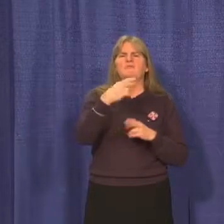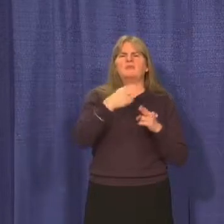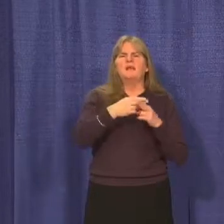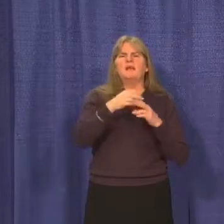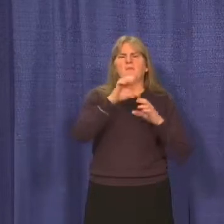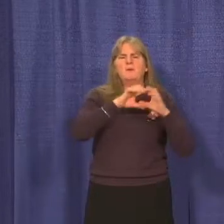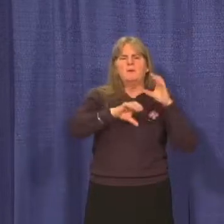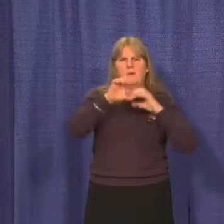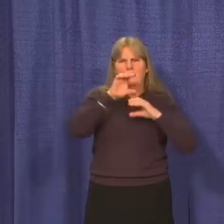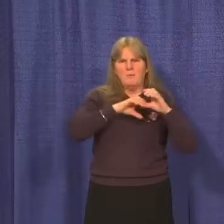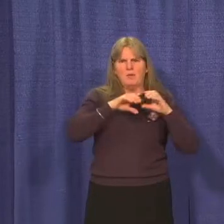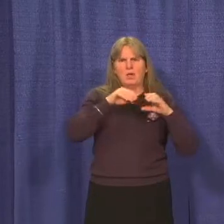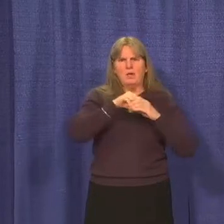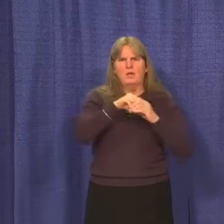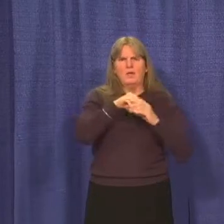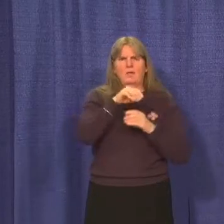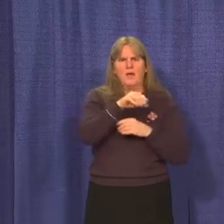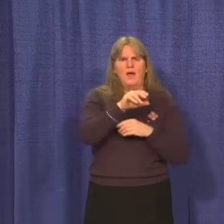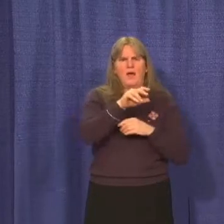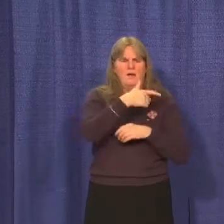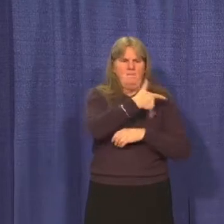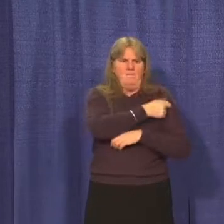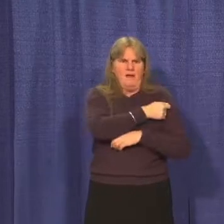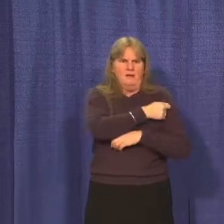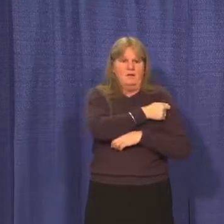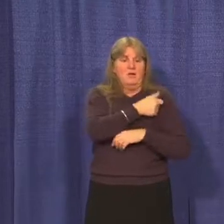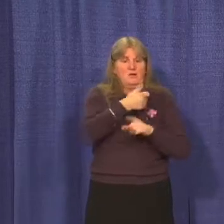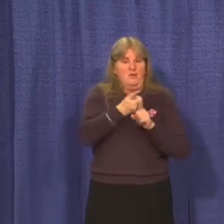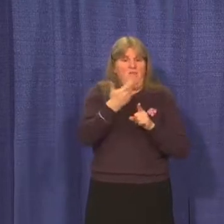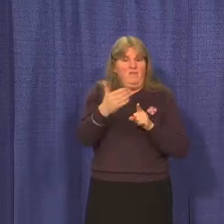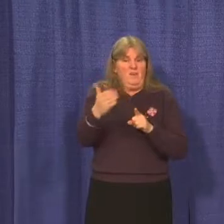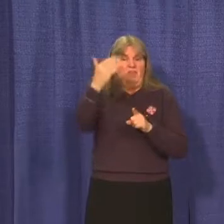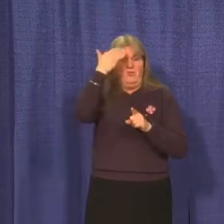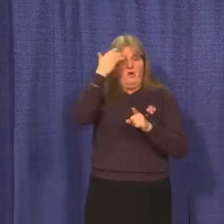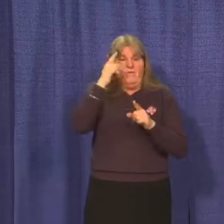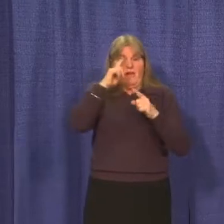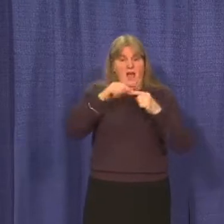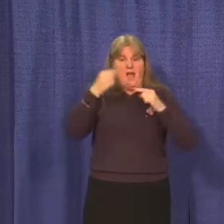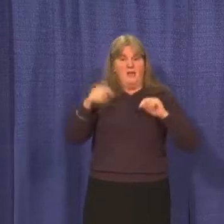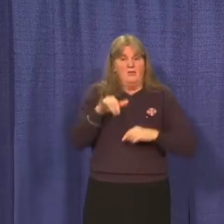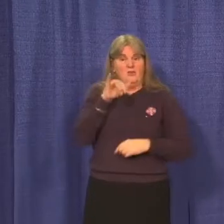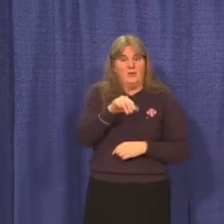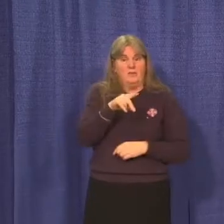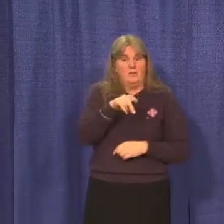One of the carriers of the vaccine. If people have a known allergy to that then they would be